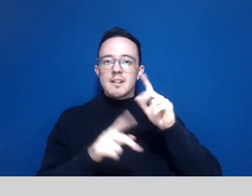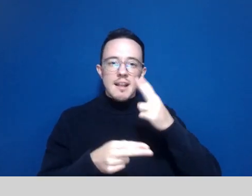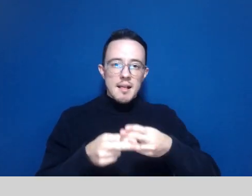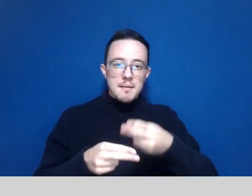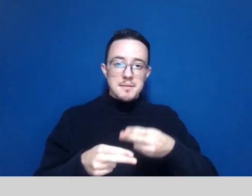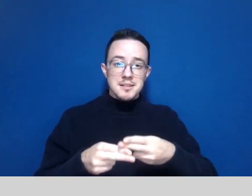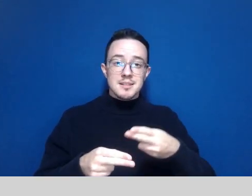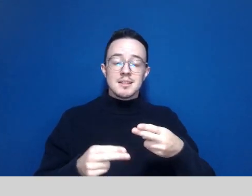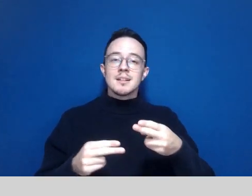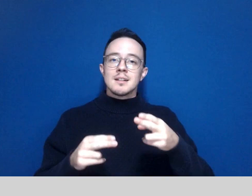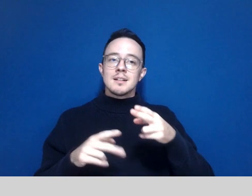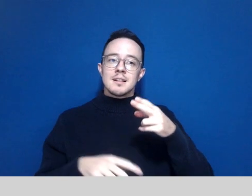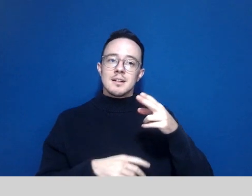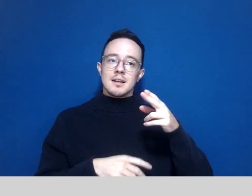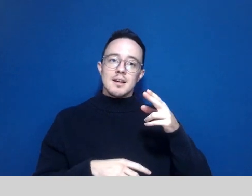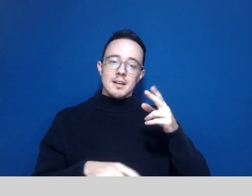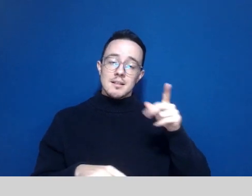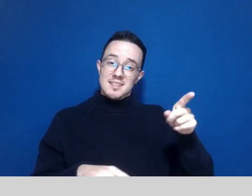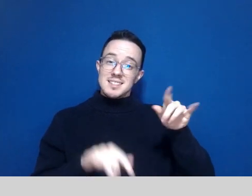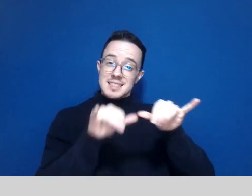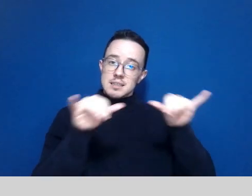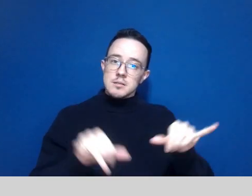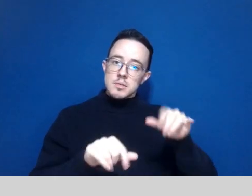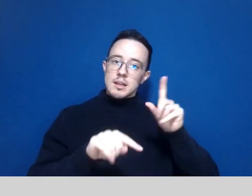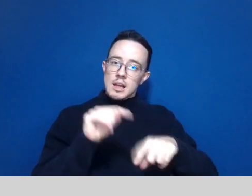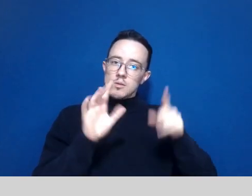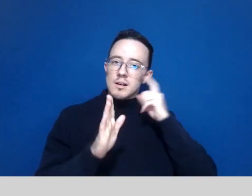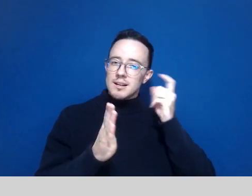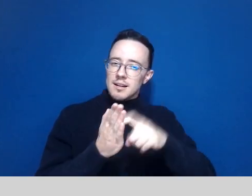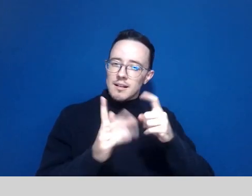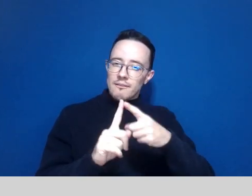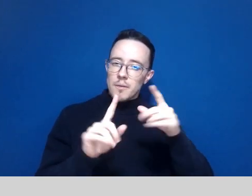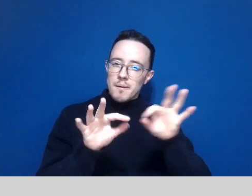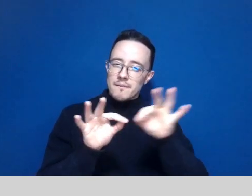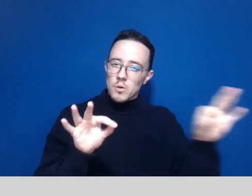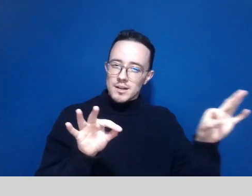how to pronounce Antetokounmpo directly from a phrase.